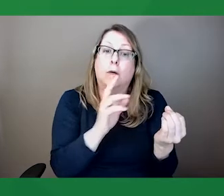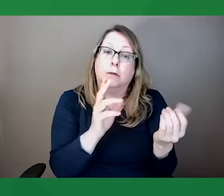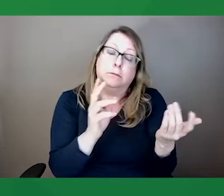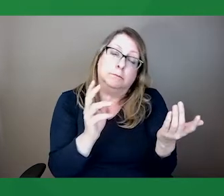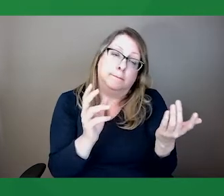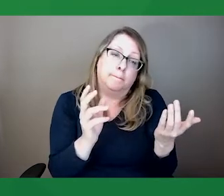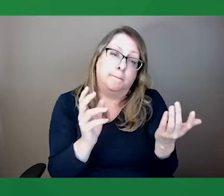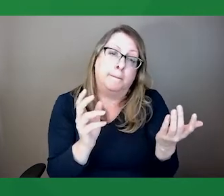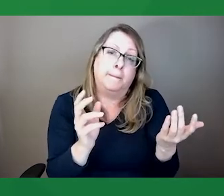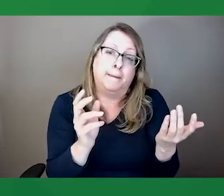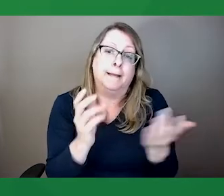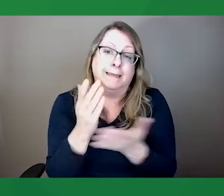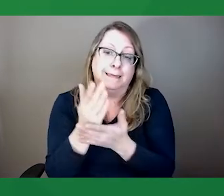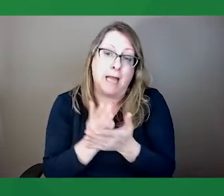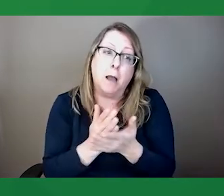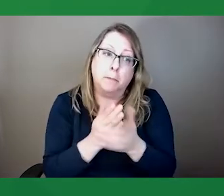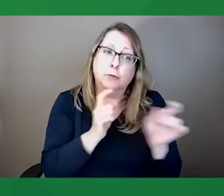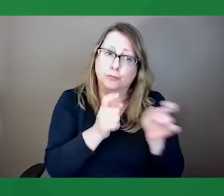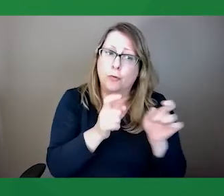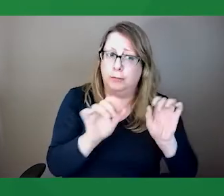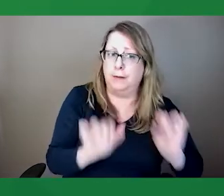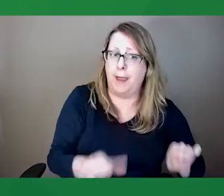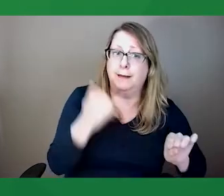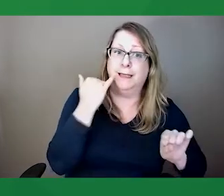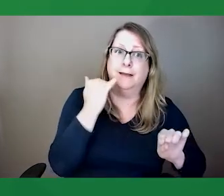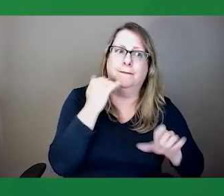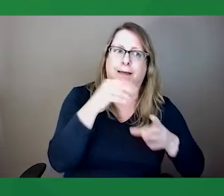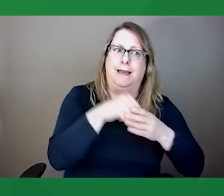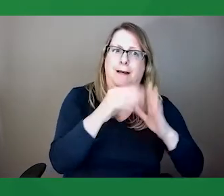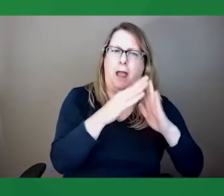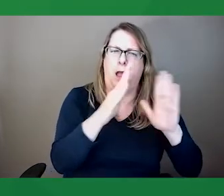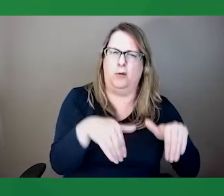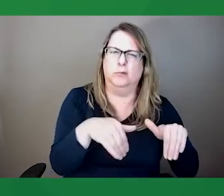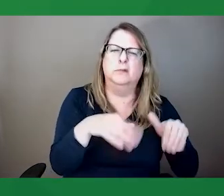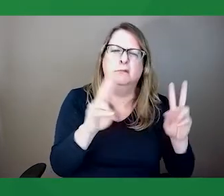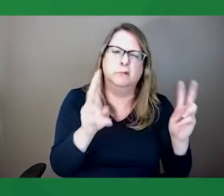Now you're going to have some control over that because you're going to create requirements,